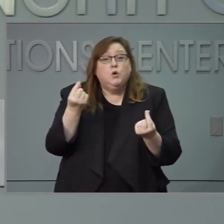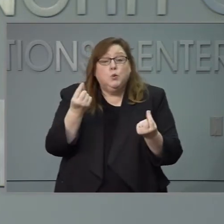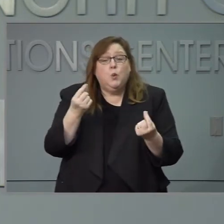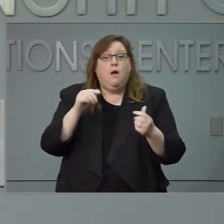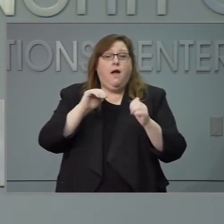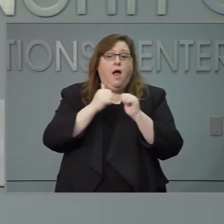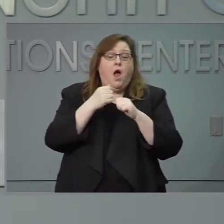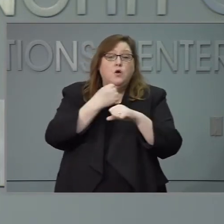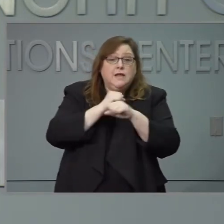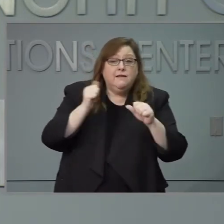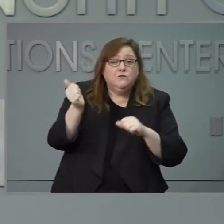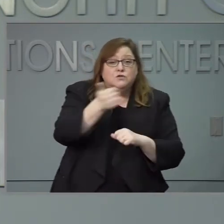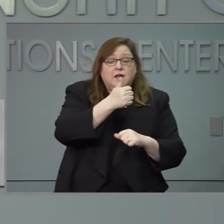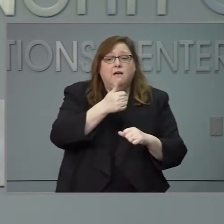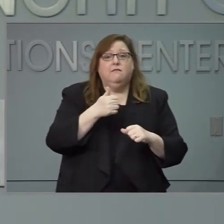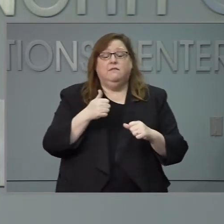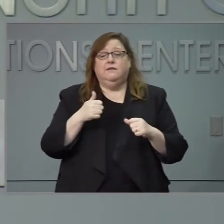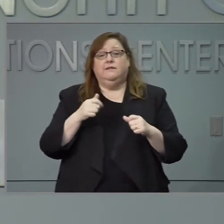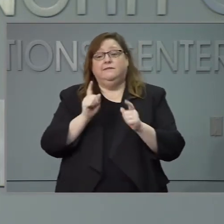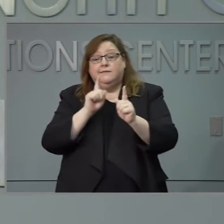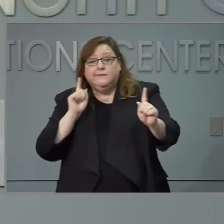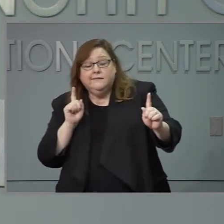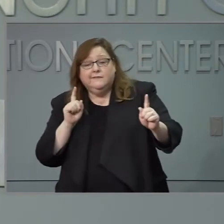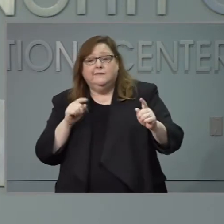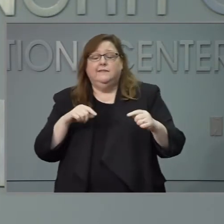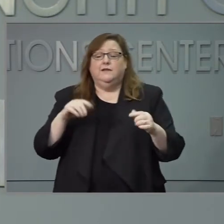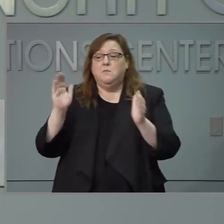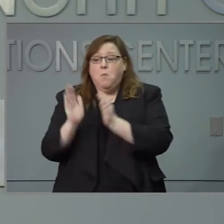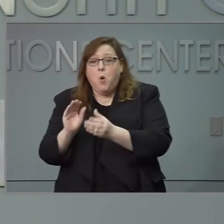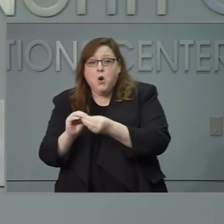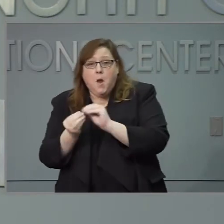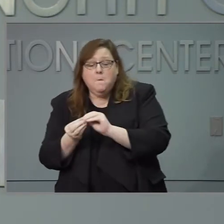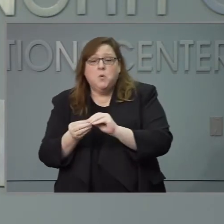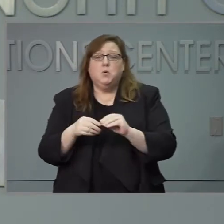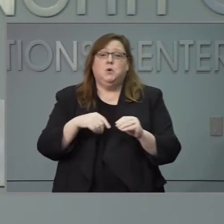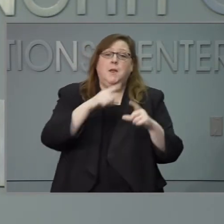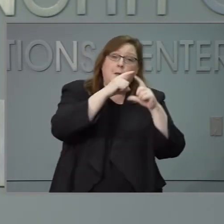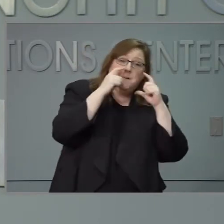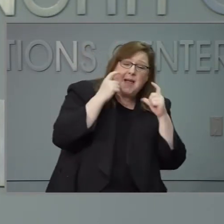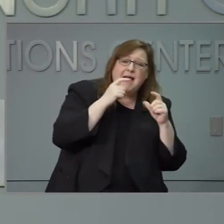HECHO ESAS COSAS, HA VETADO TODO >> Mr. Goforth: SEÑOR COOPER,